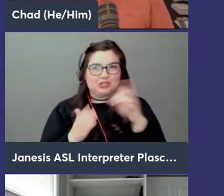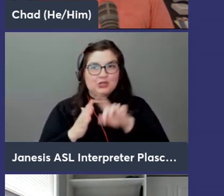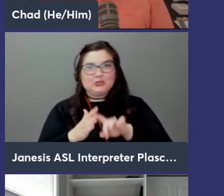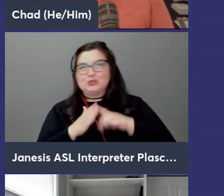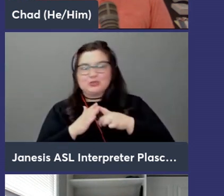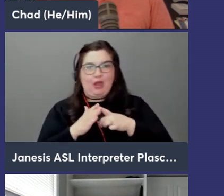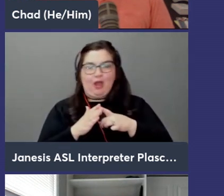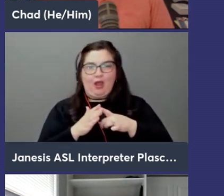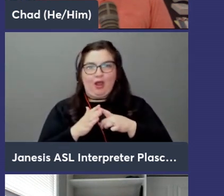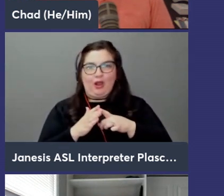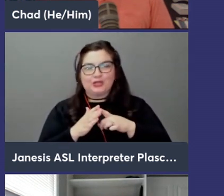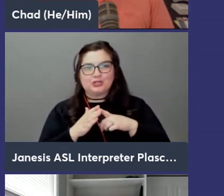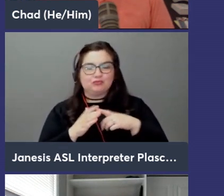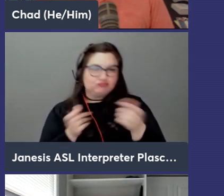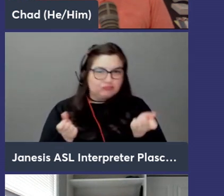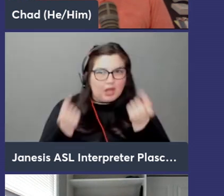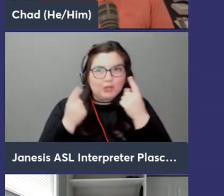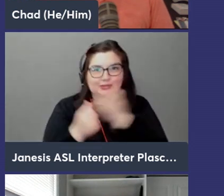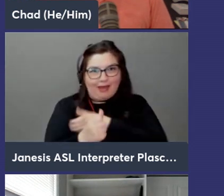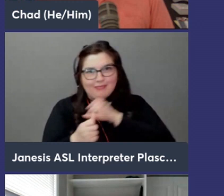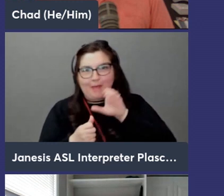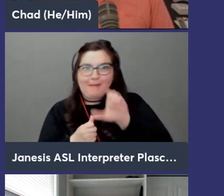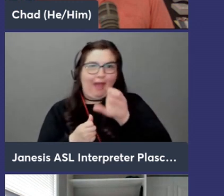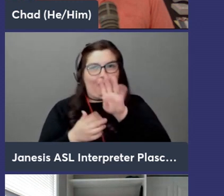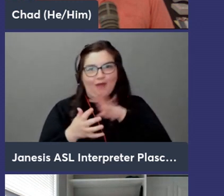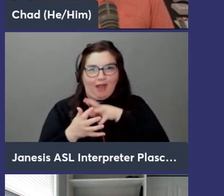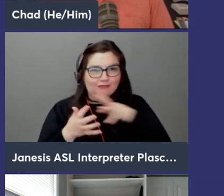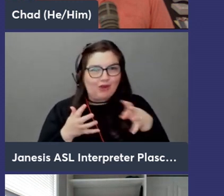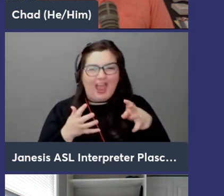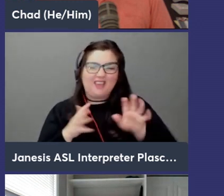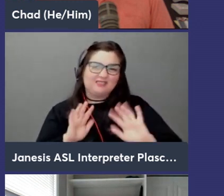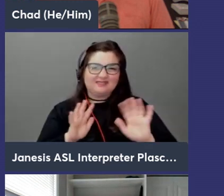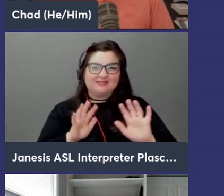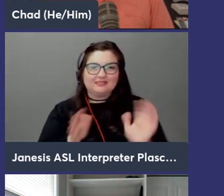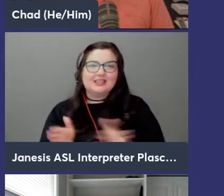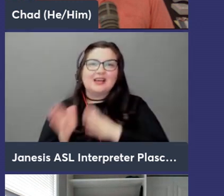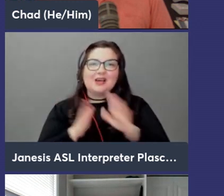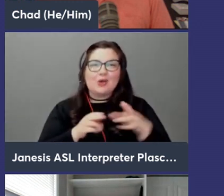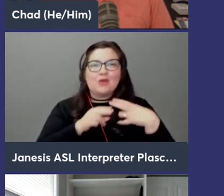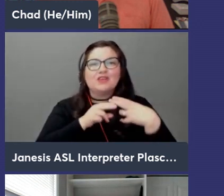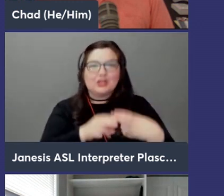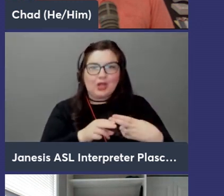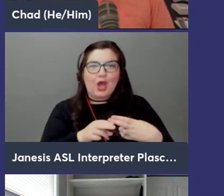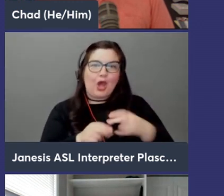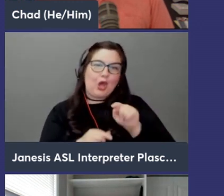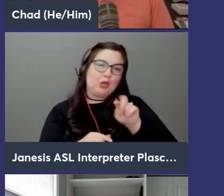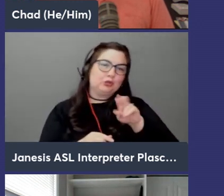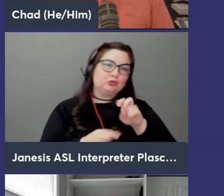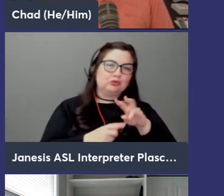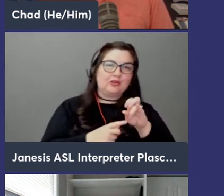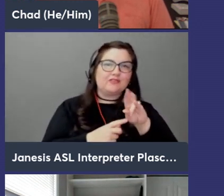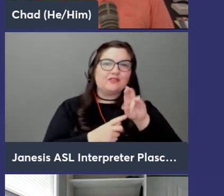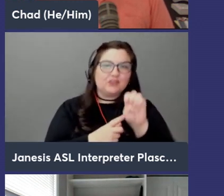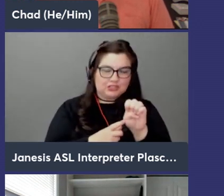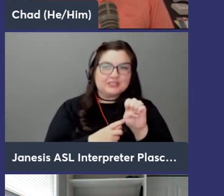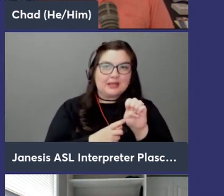and this sort of thing. Now you wanna start to see and start to... What we do is called traverse it, which is moving from one point on a graph to another,